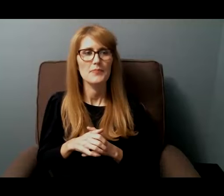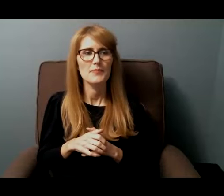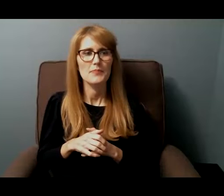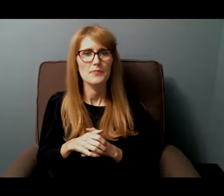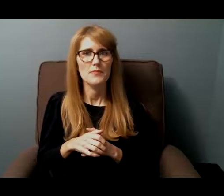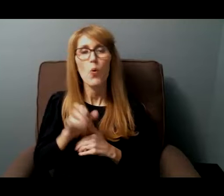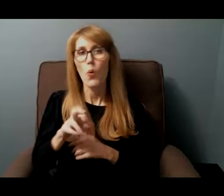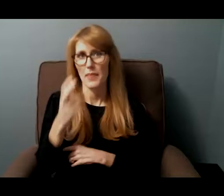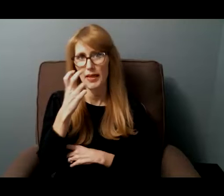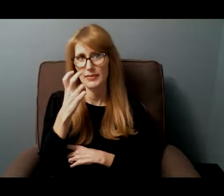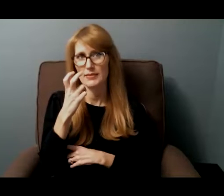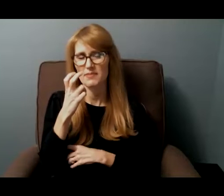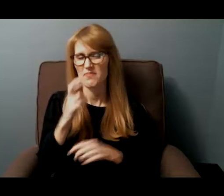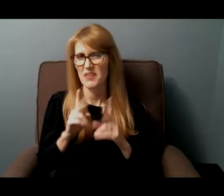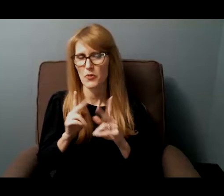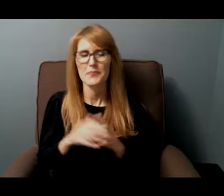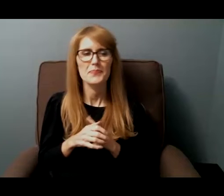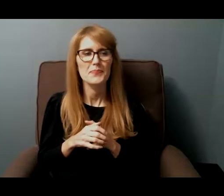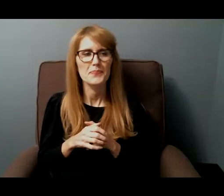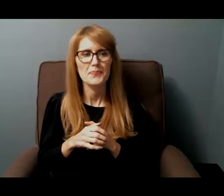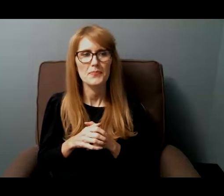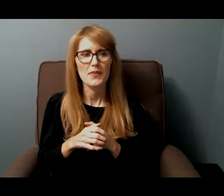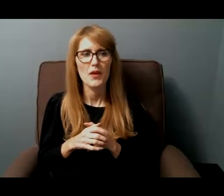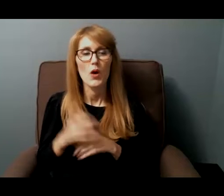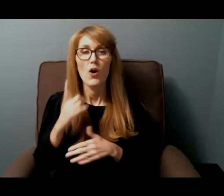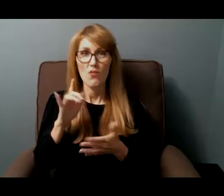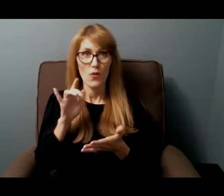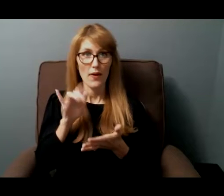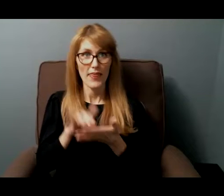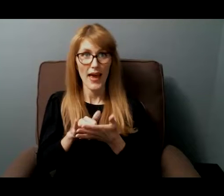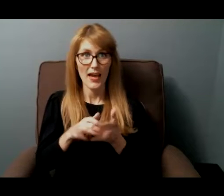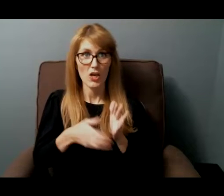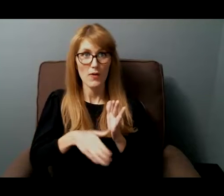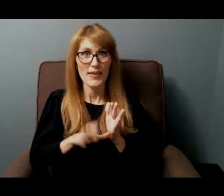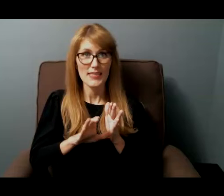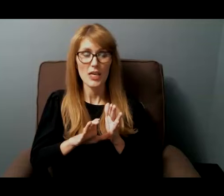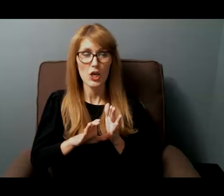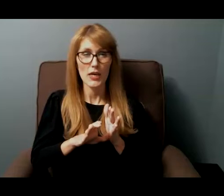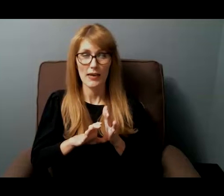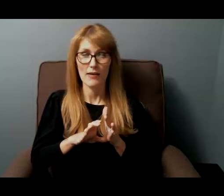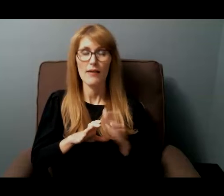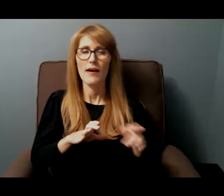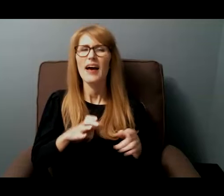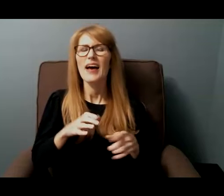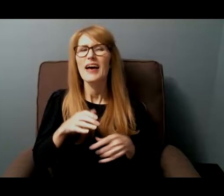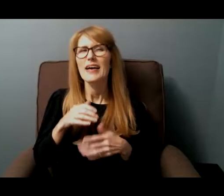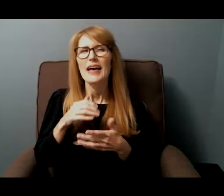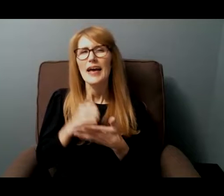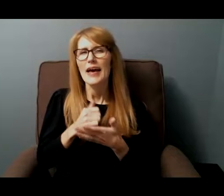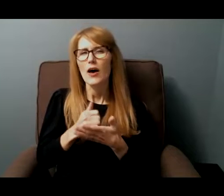the other. And for that particular criteria, I think it's helpful to think of SSDI as being a